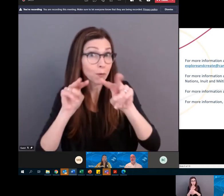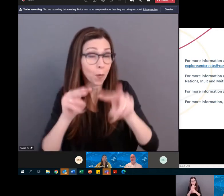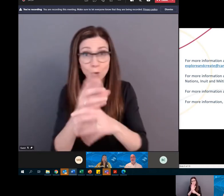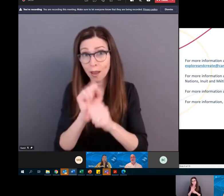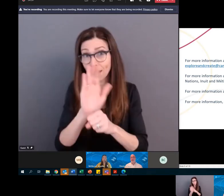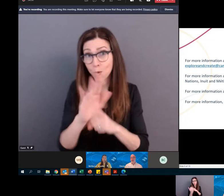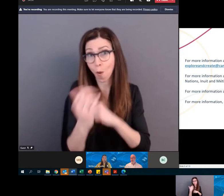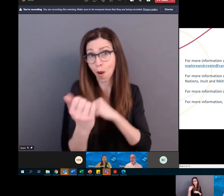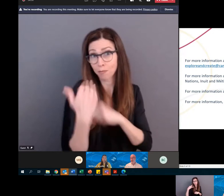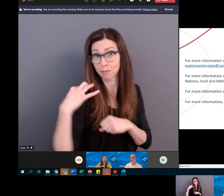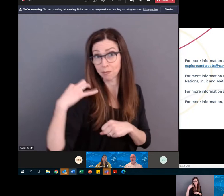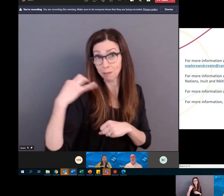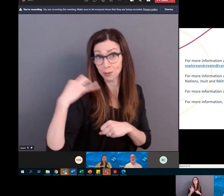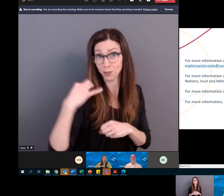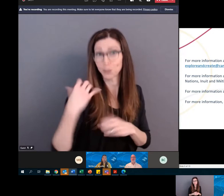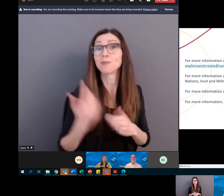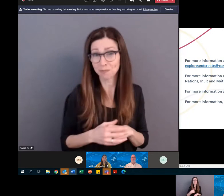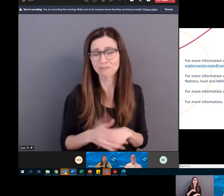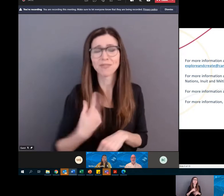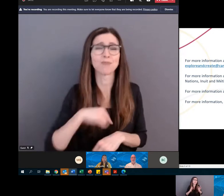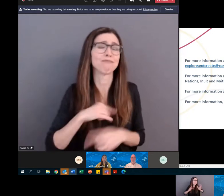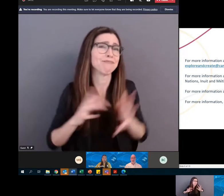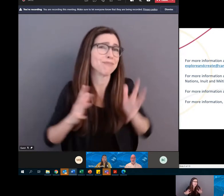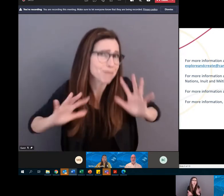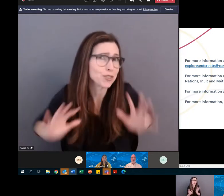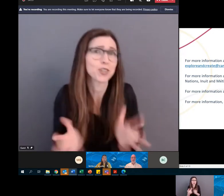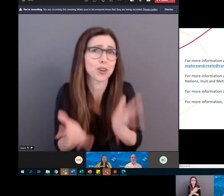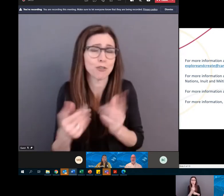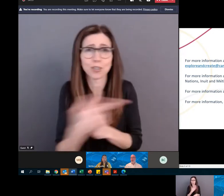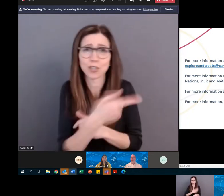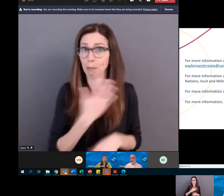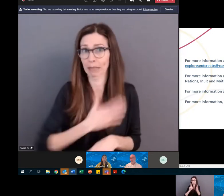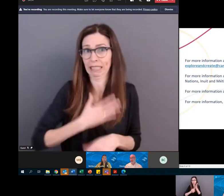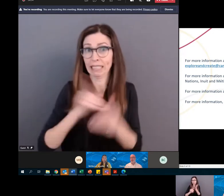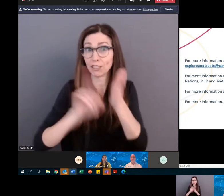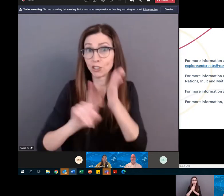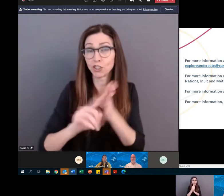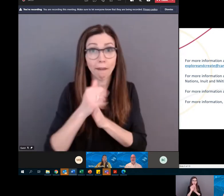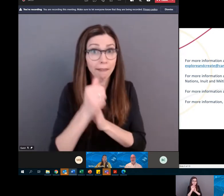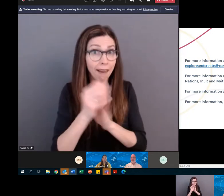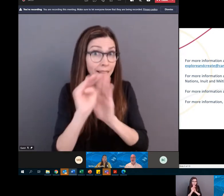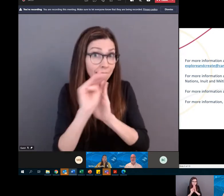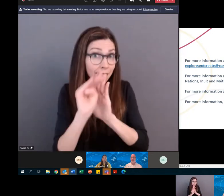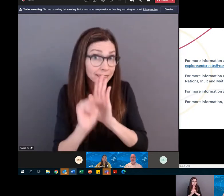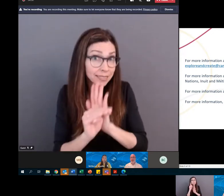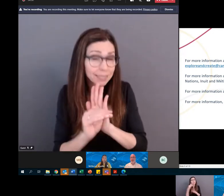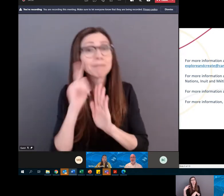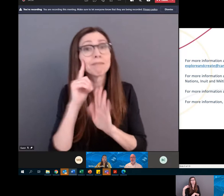and we definitely encourage you to review our guidelines